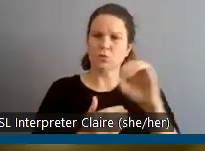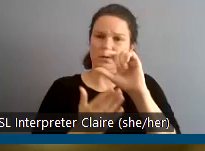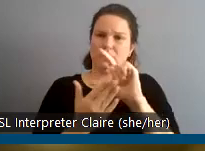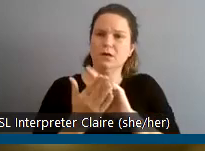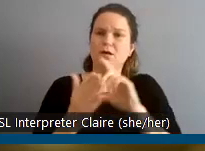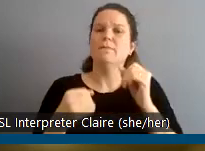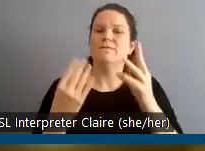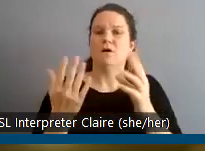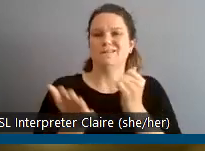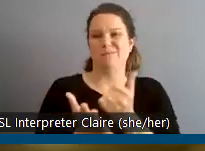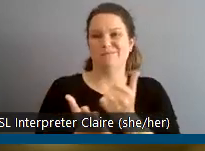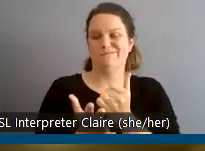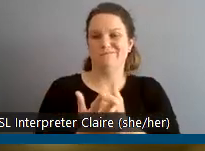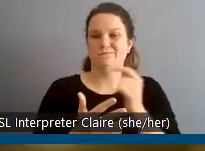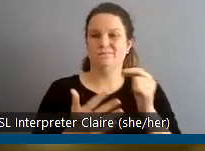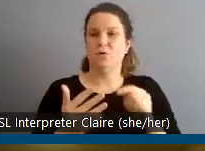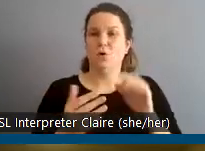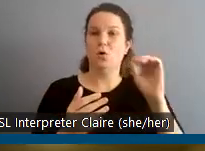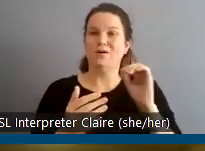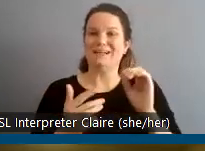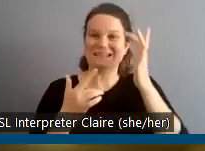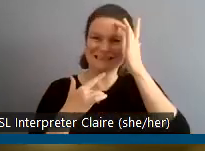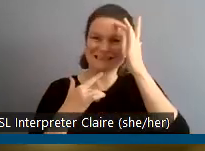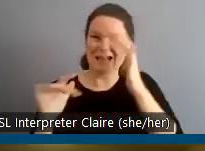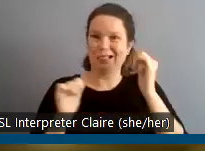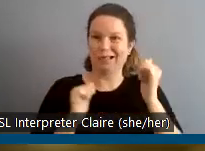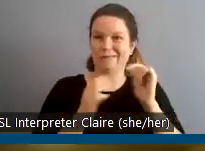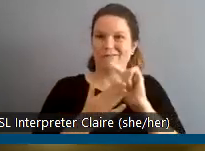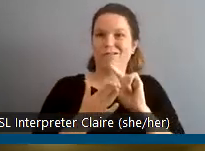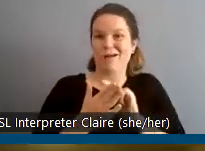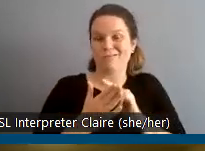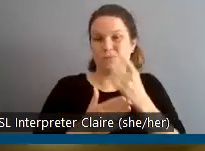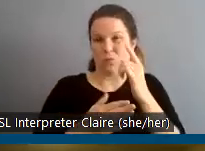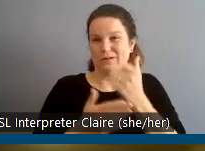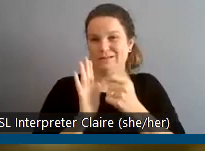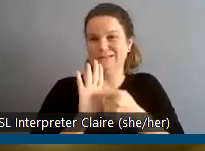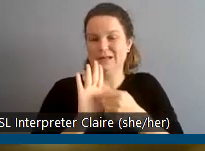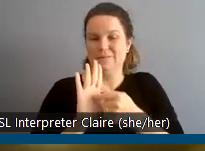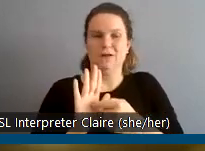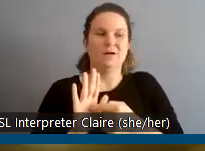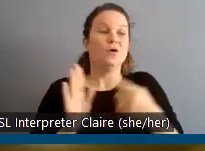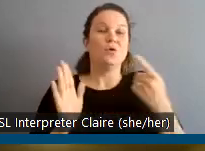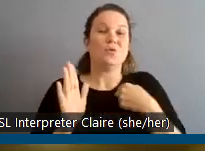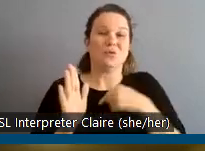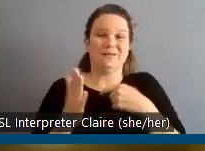helps along these lines. Oregon Sick Leave Law is out there. But as, you know,